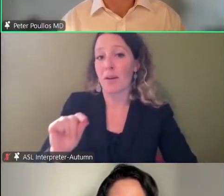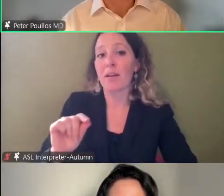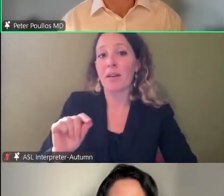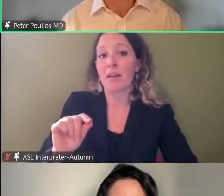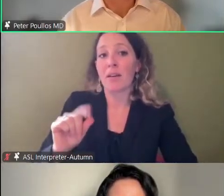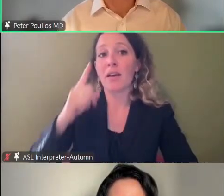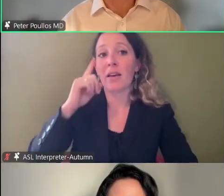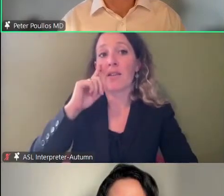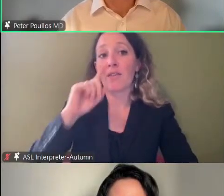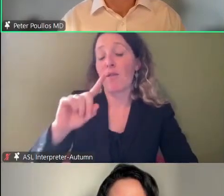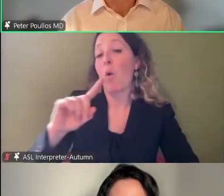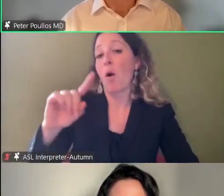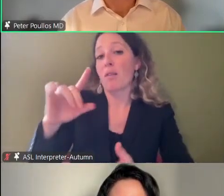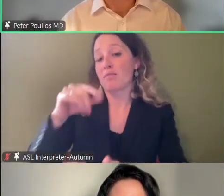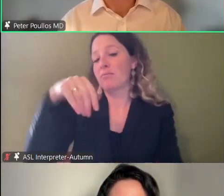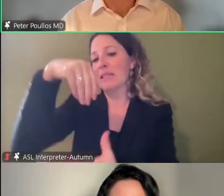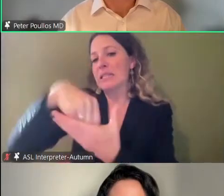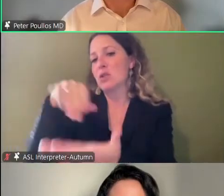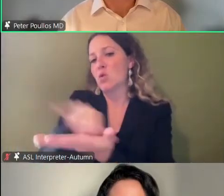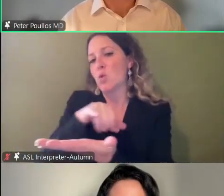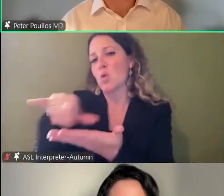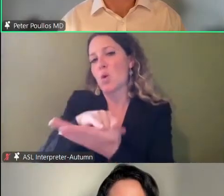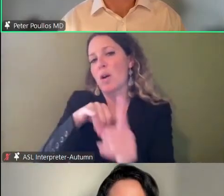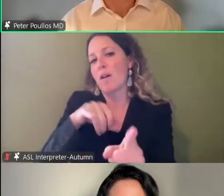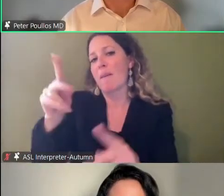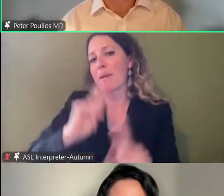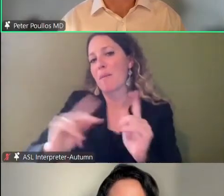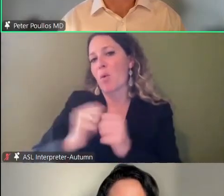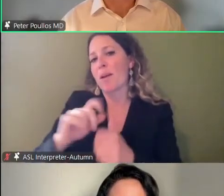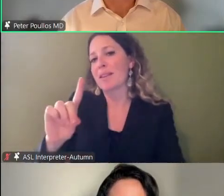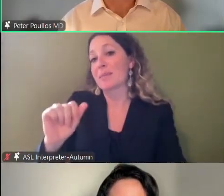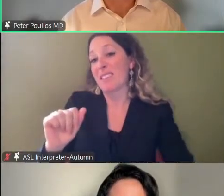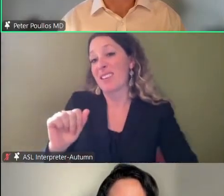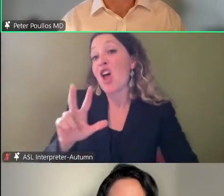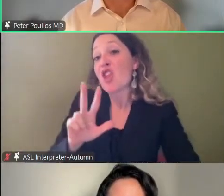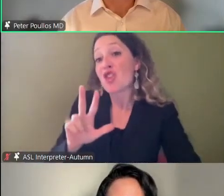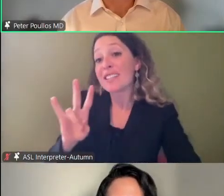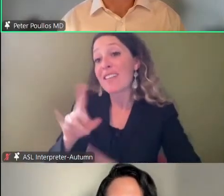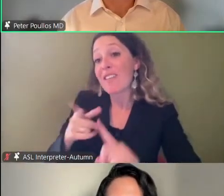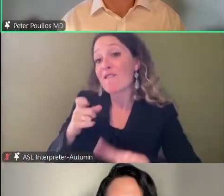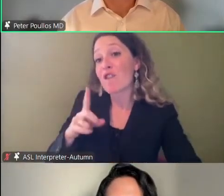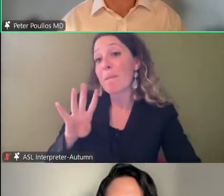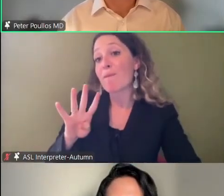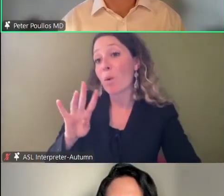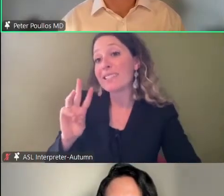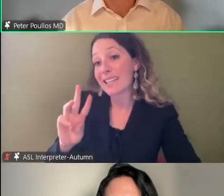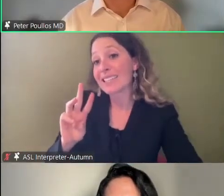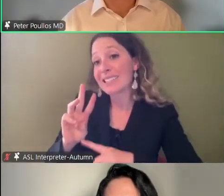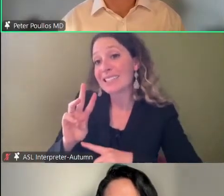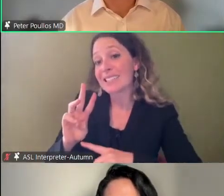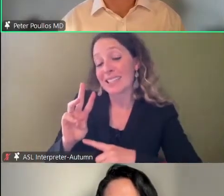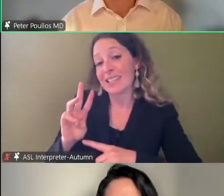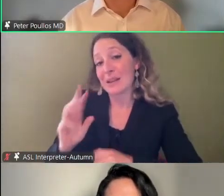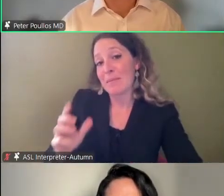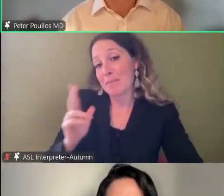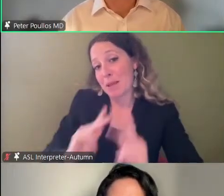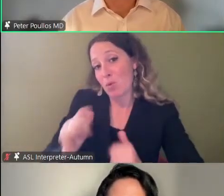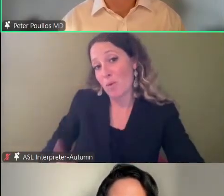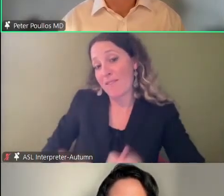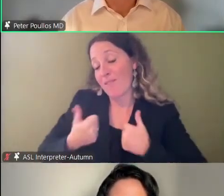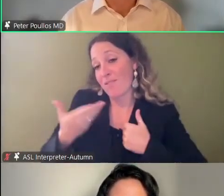disabilities. And the article reads that 37 of the 46 residents have tested positive for coronavirus.